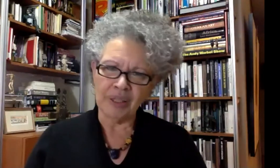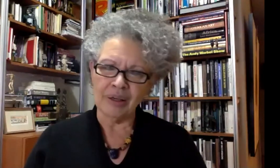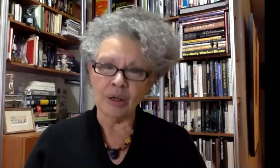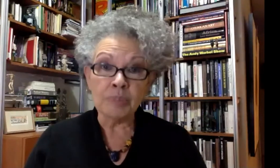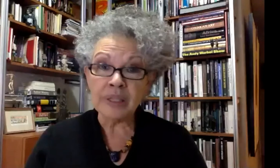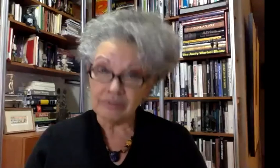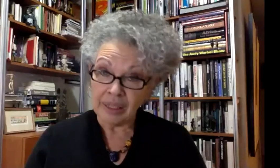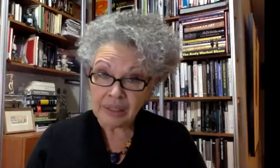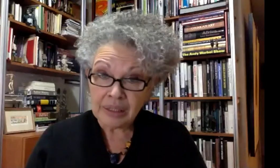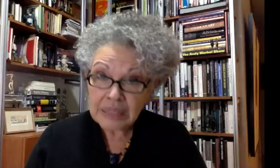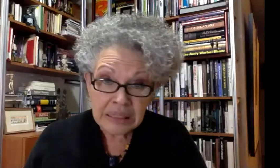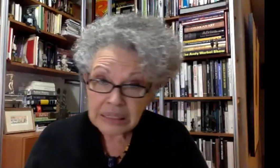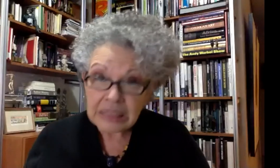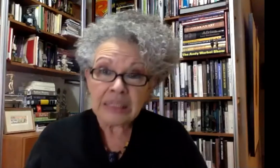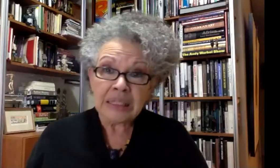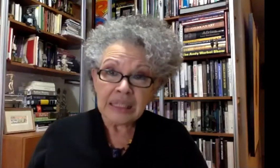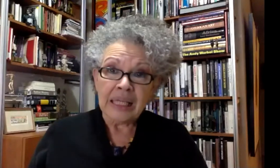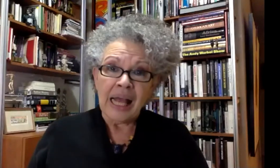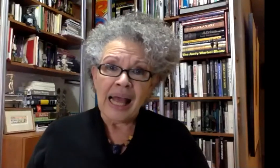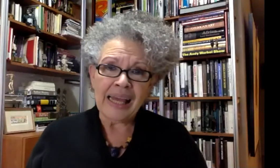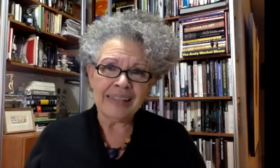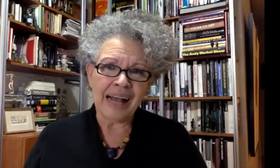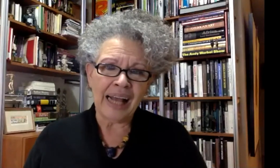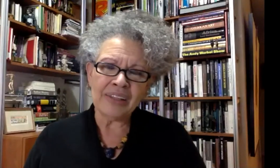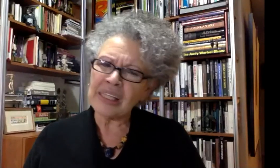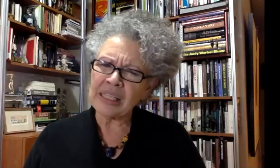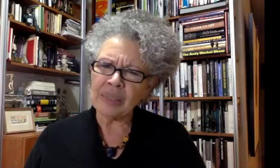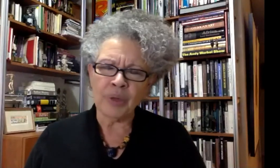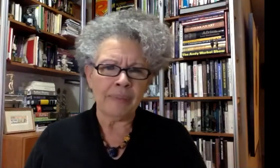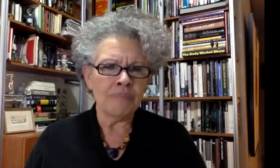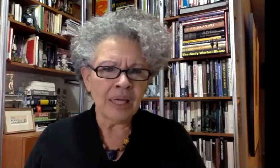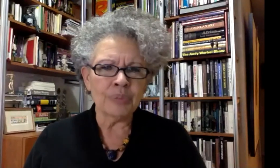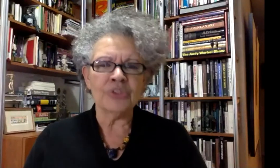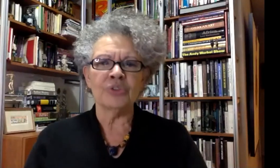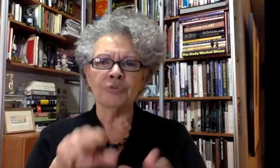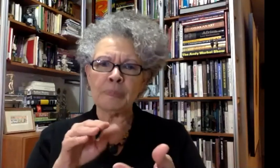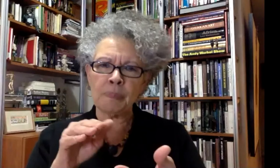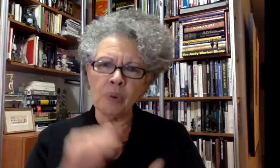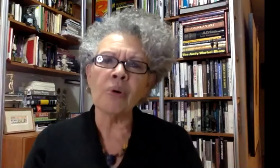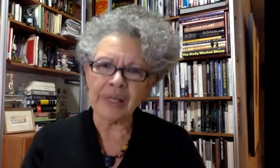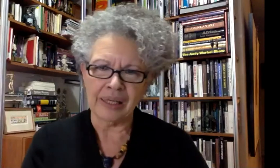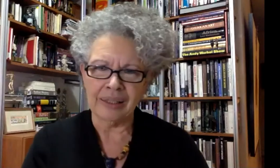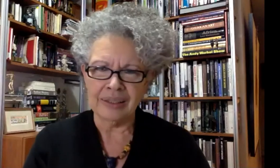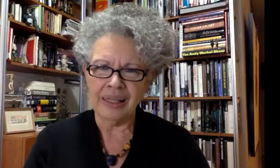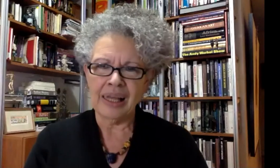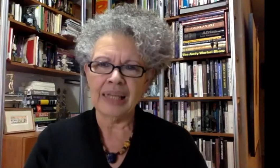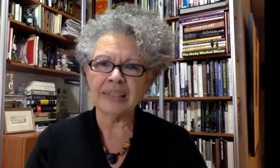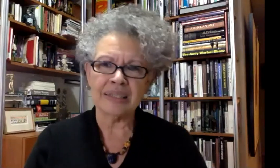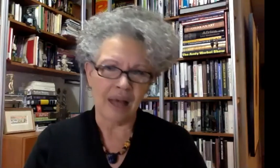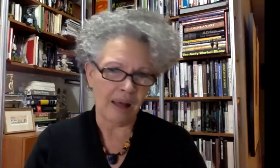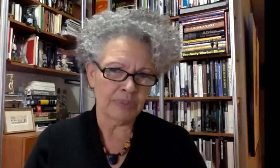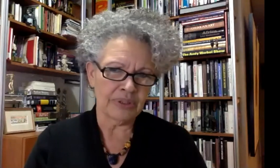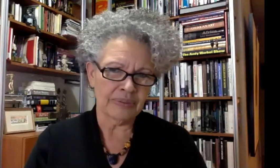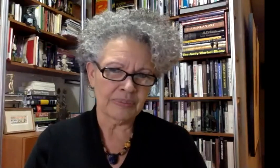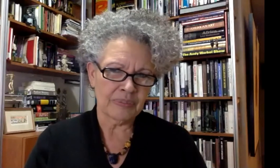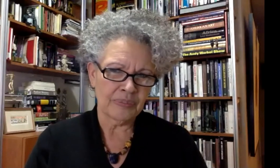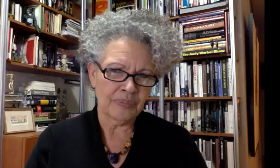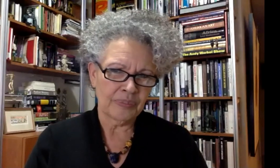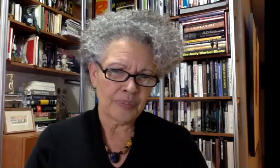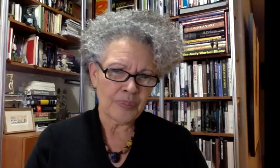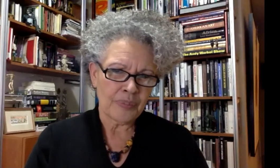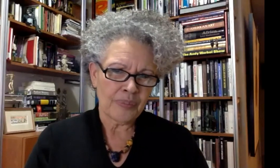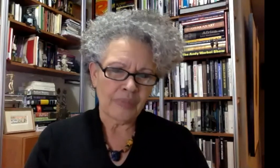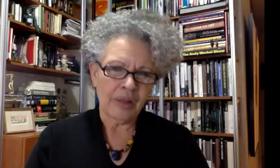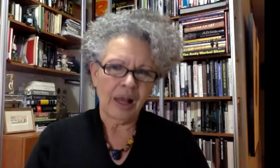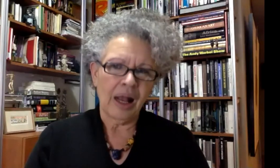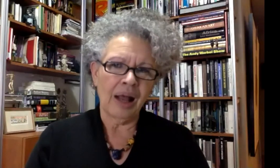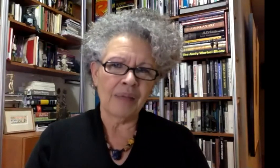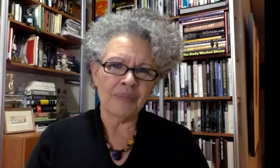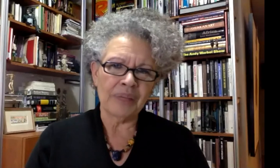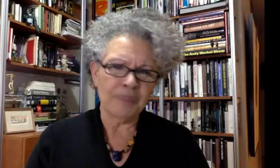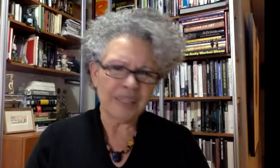important book, which is still in print and I have a copy, I'm going to read you the caption